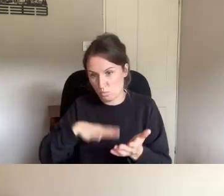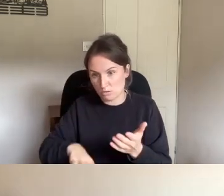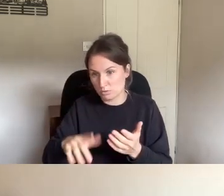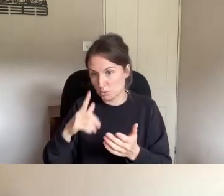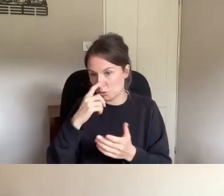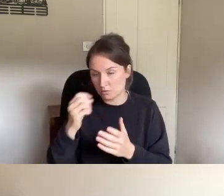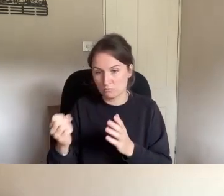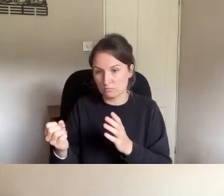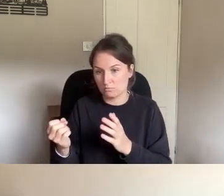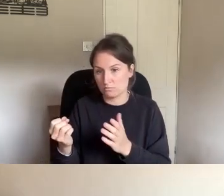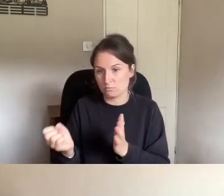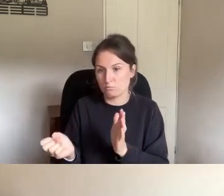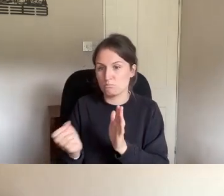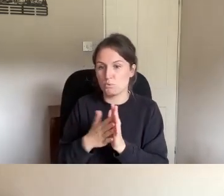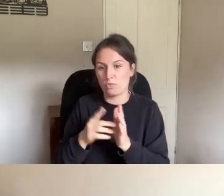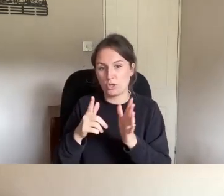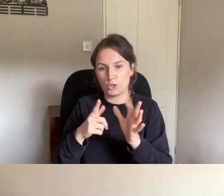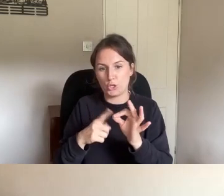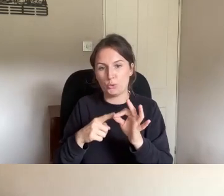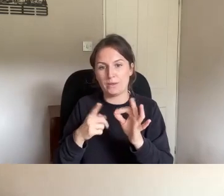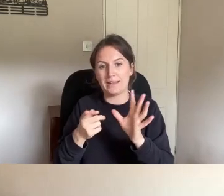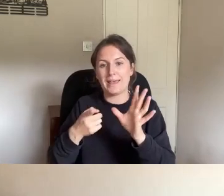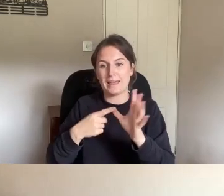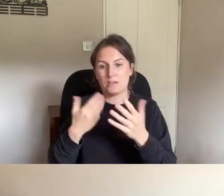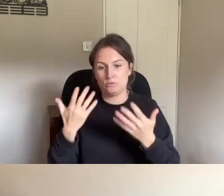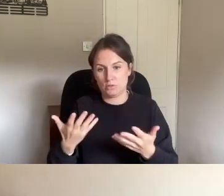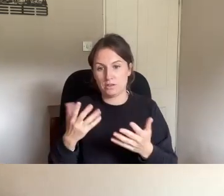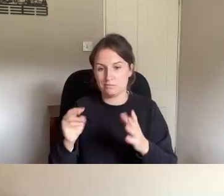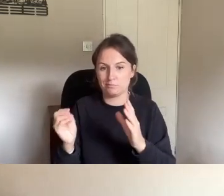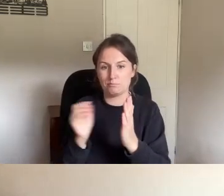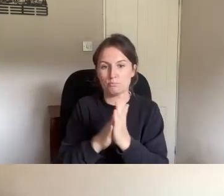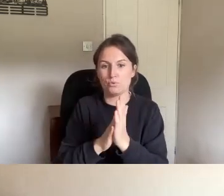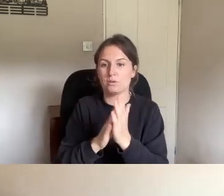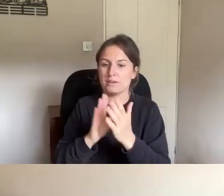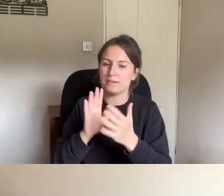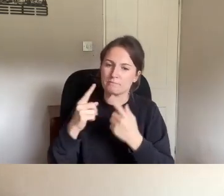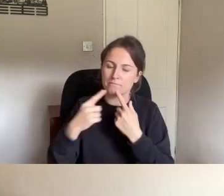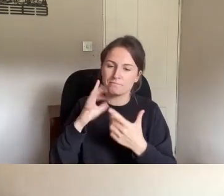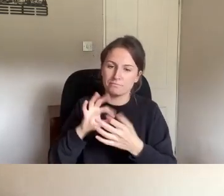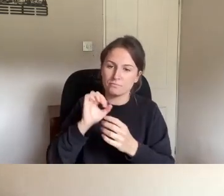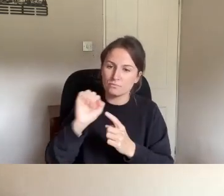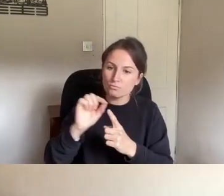about your project in the Q&A today and we can have a look at it at the end. Even better, it might be if you could e-mail us